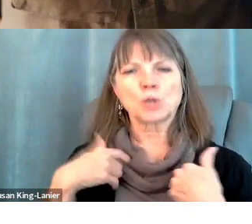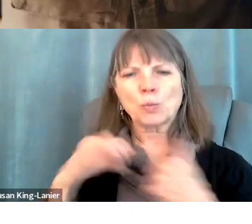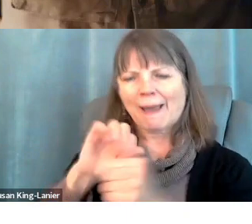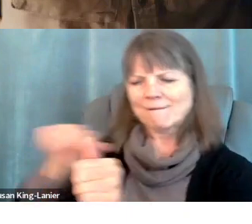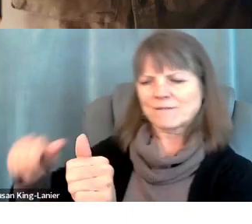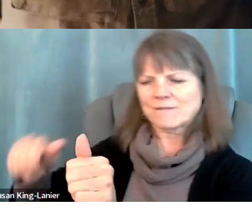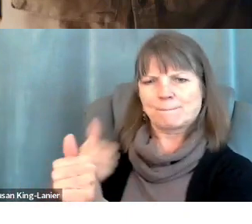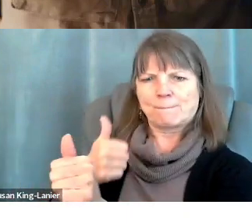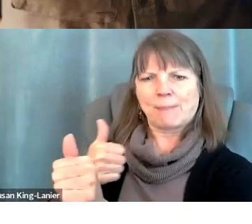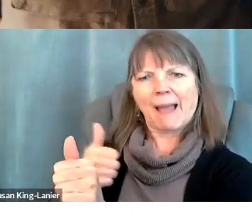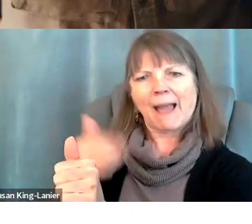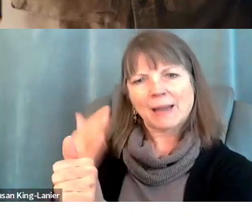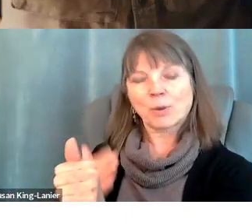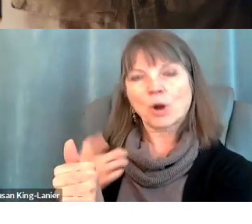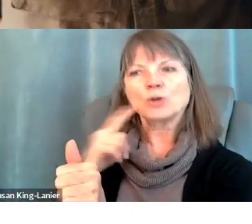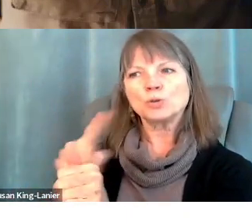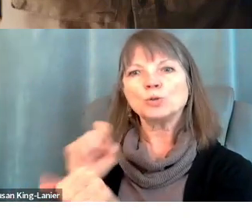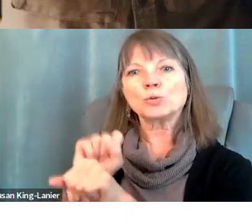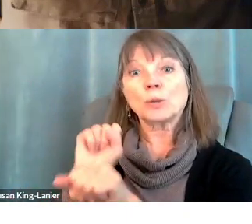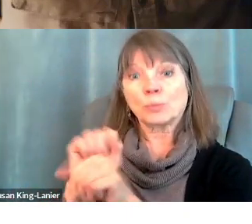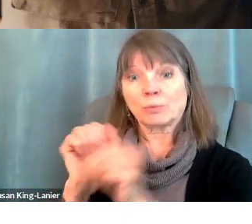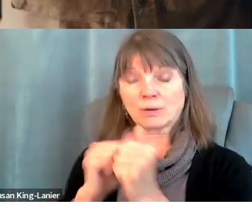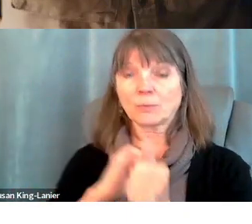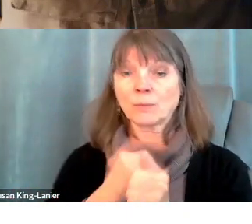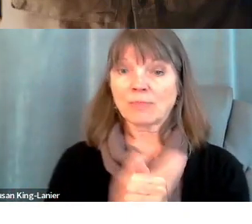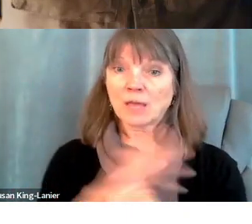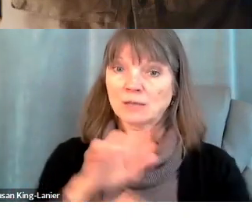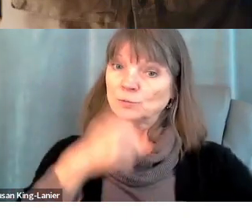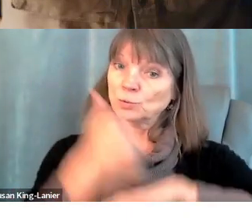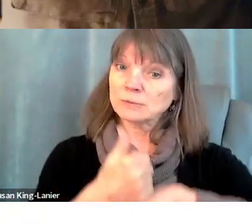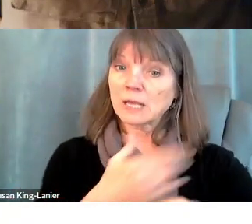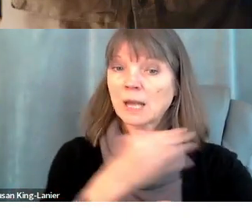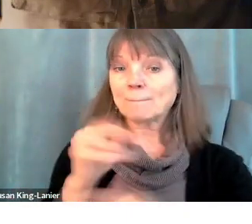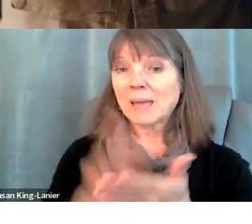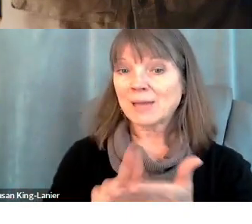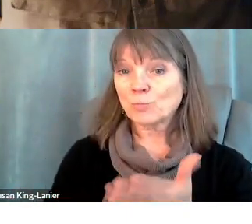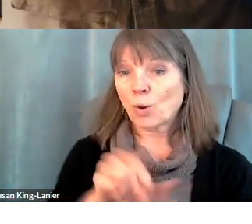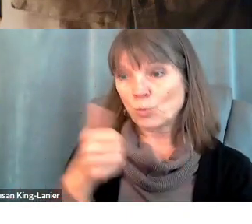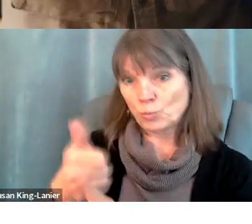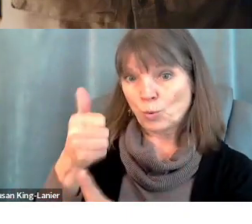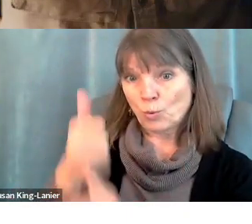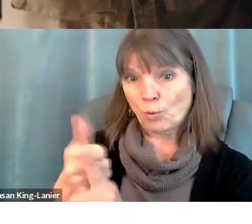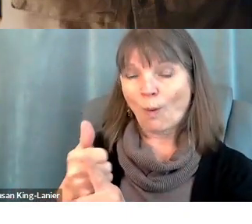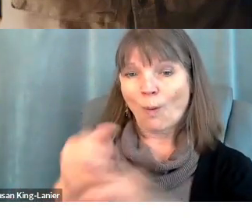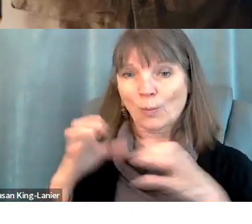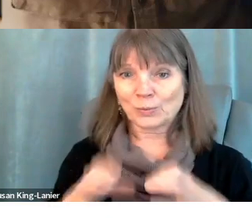So you can have that back end and you can work with us to to set that up and to enroll your clients.